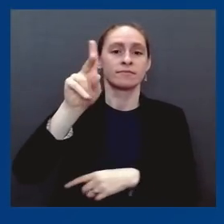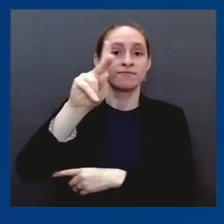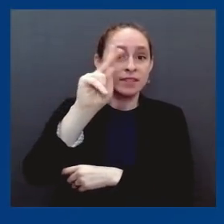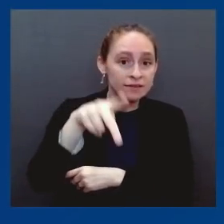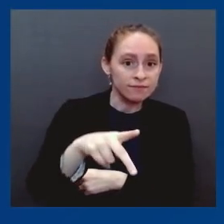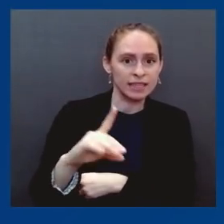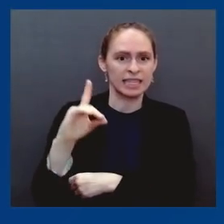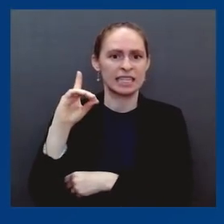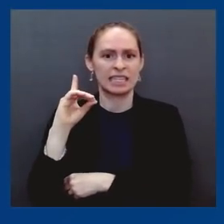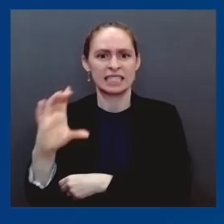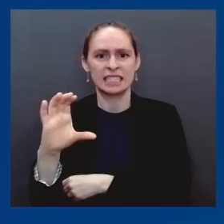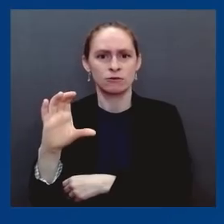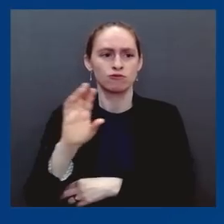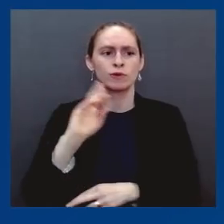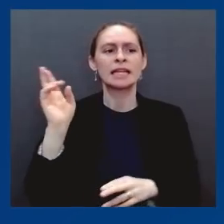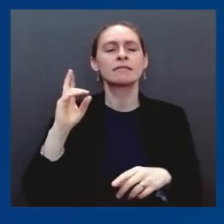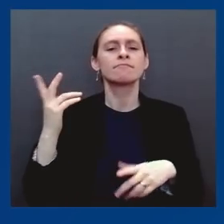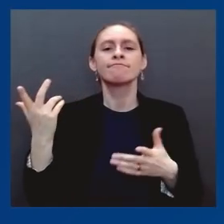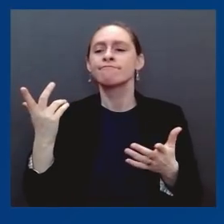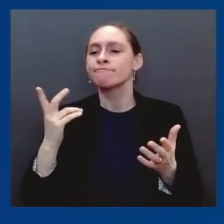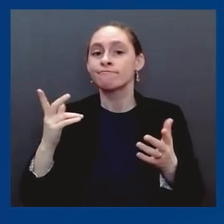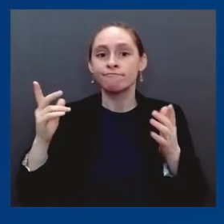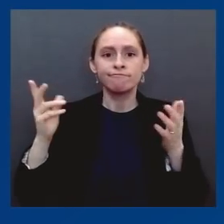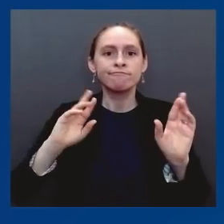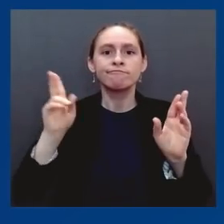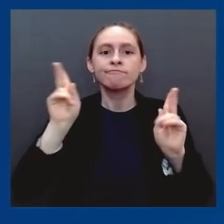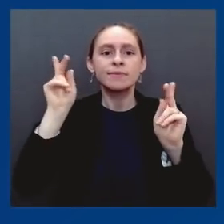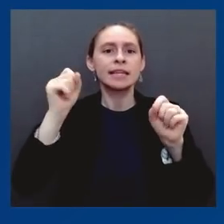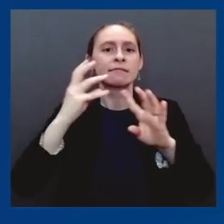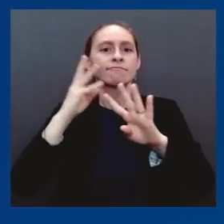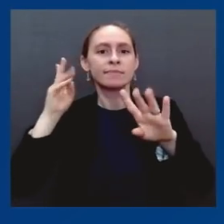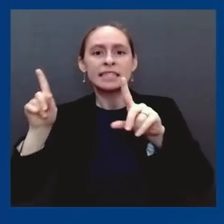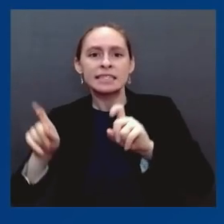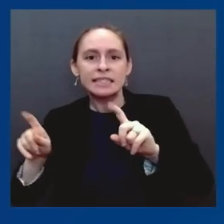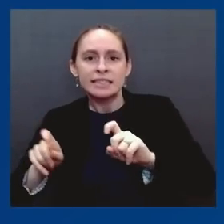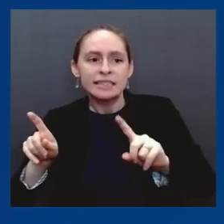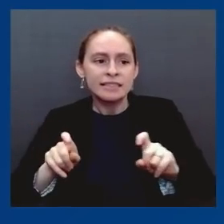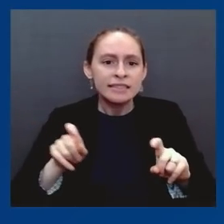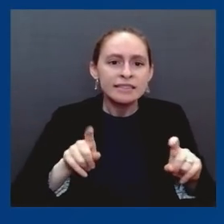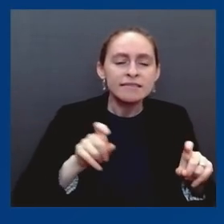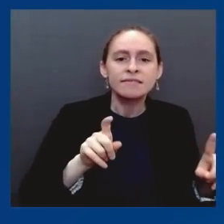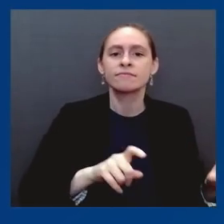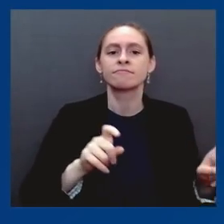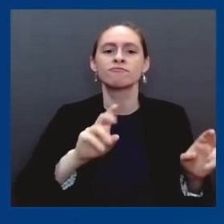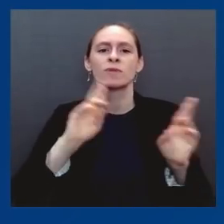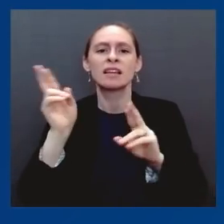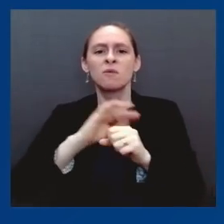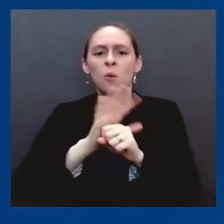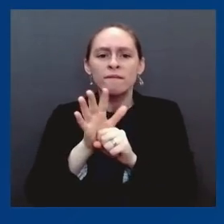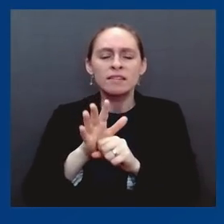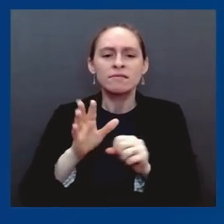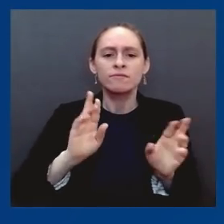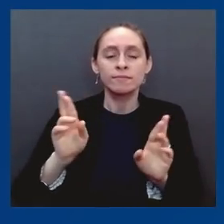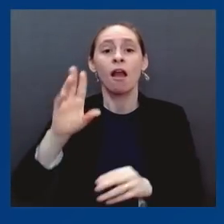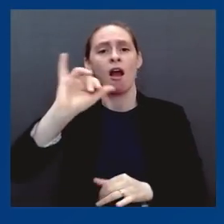342,000 masks, respirators, and face shields; and 40,000 gowns the administration